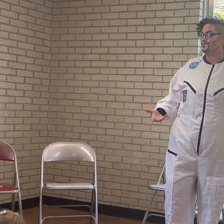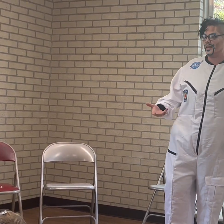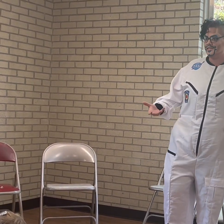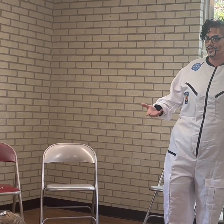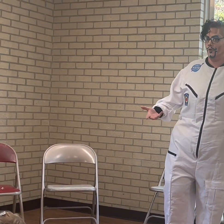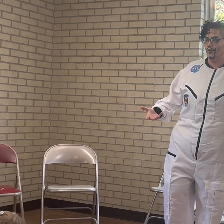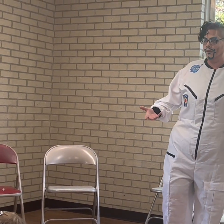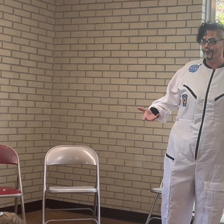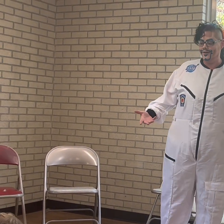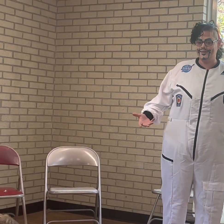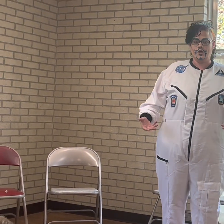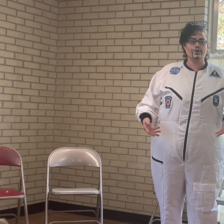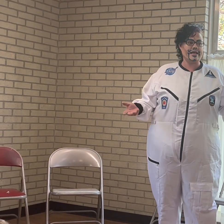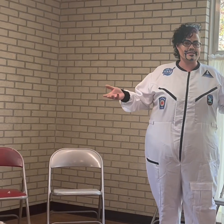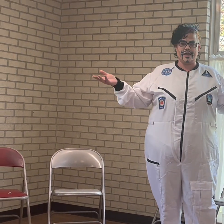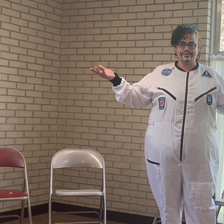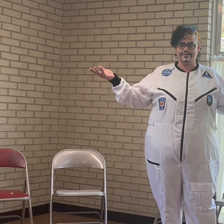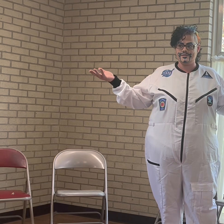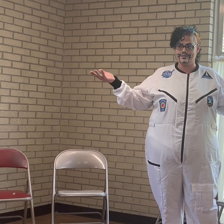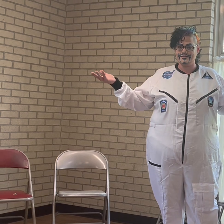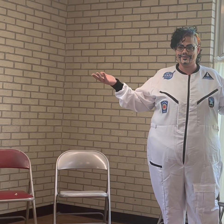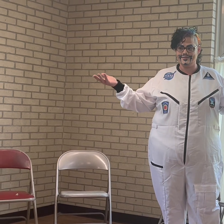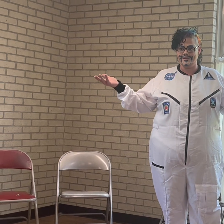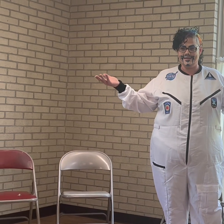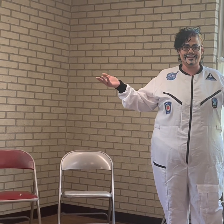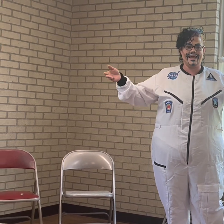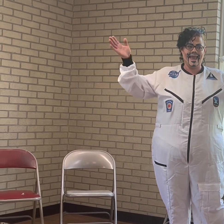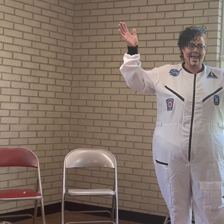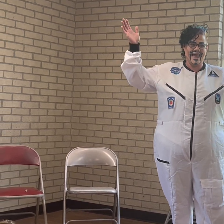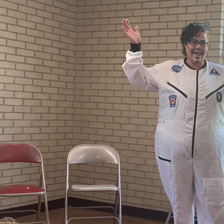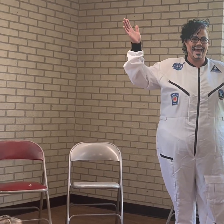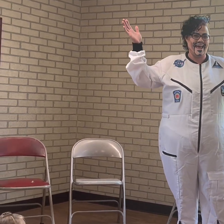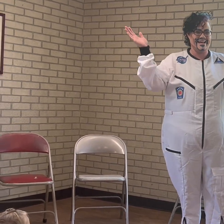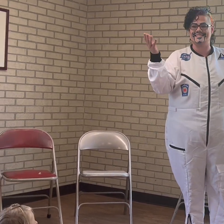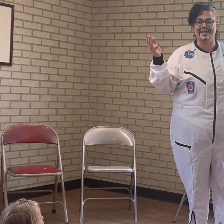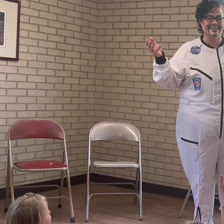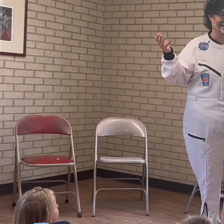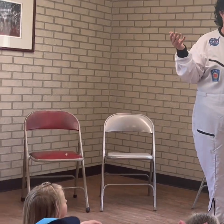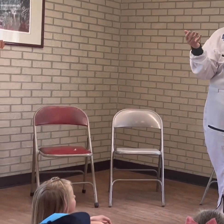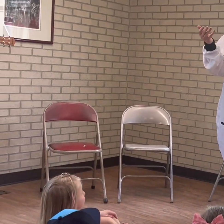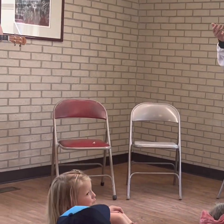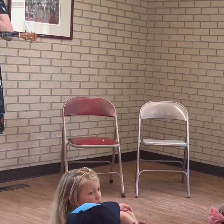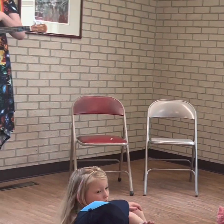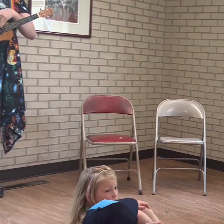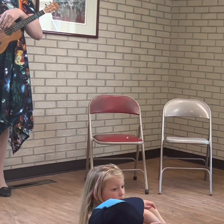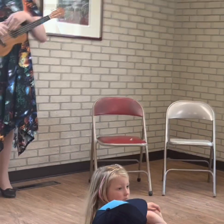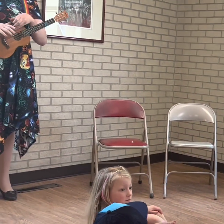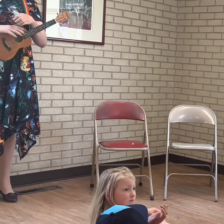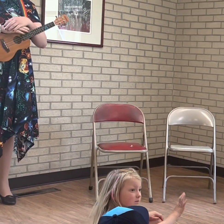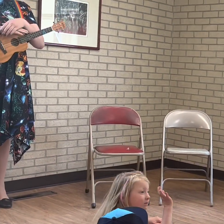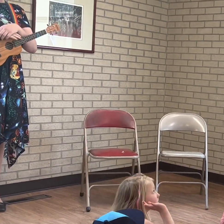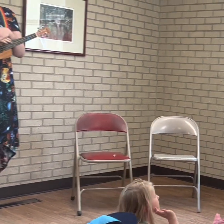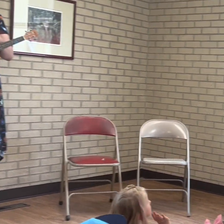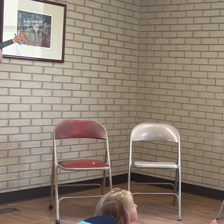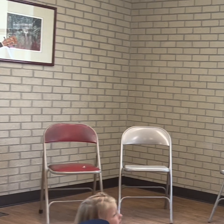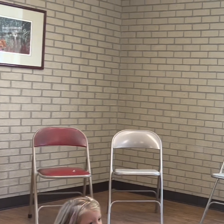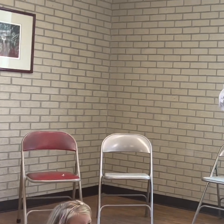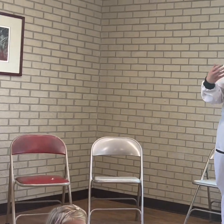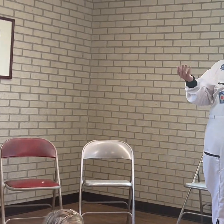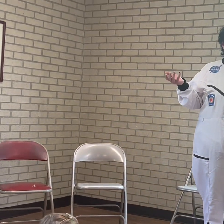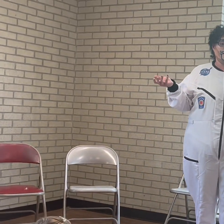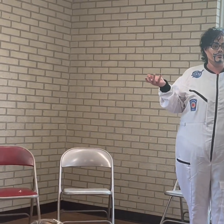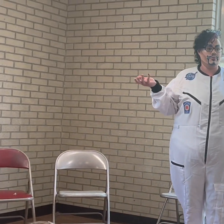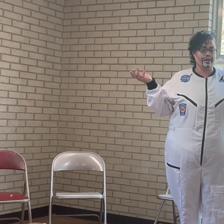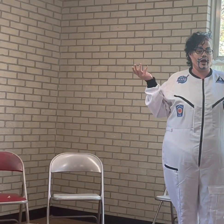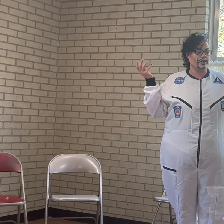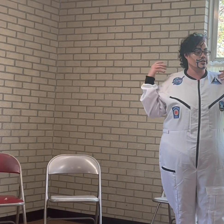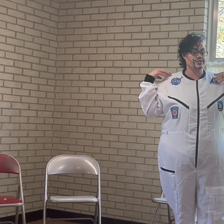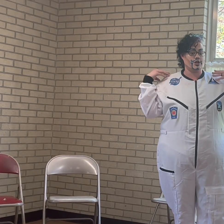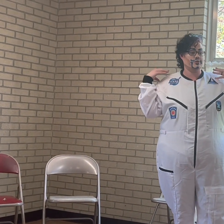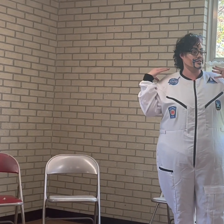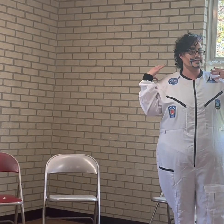space suit! Who likes space? Yes! I love it! And so usually we are going to start with